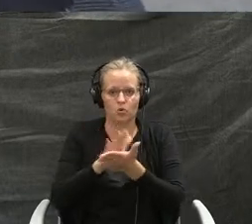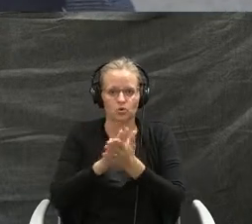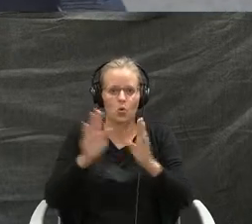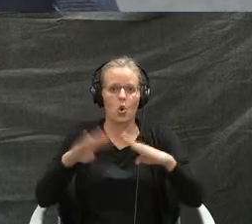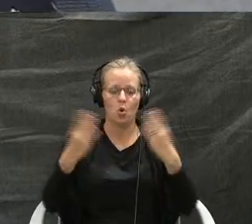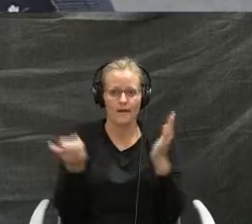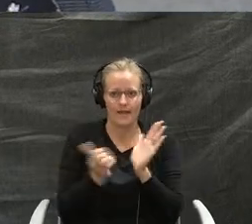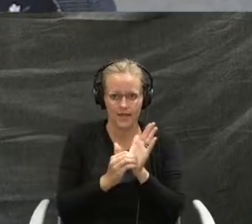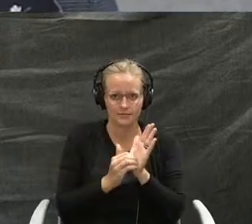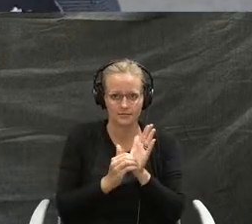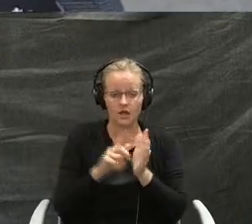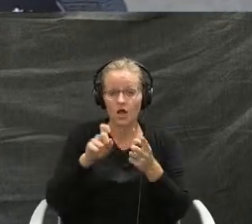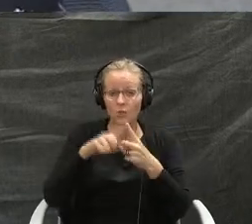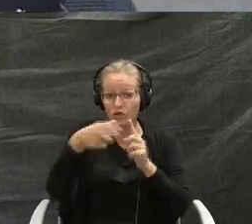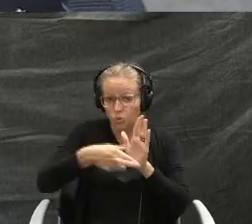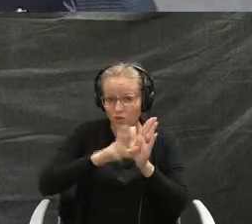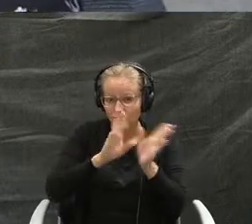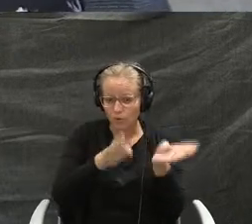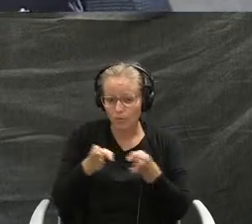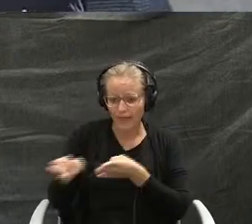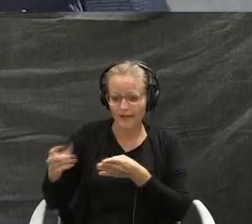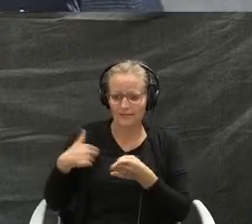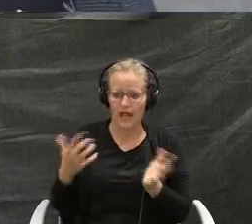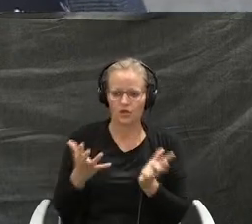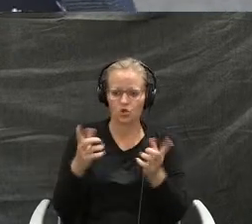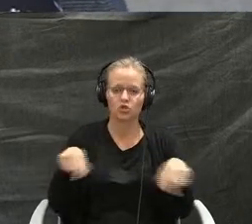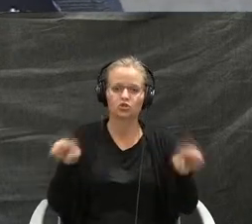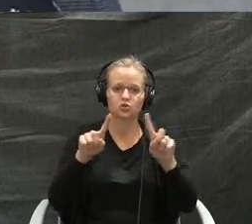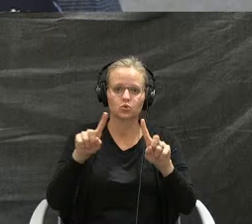take a critical look at our community. The positive rates of